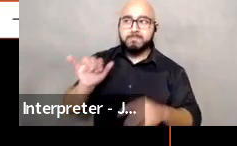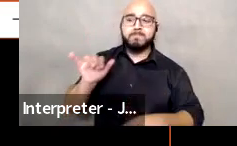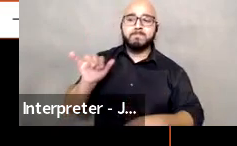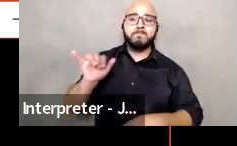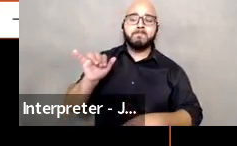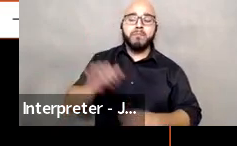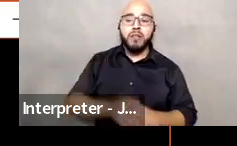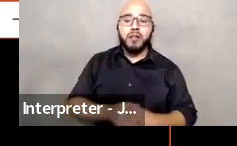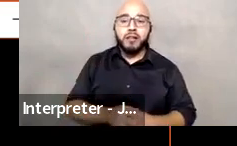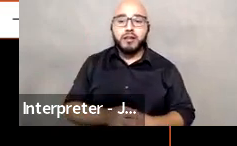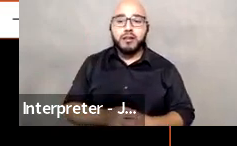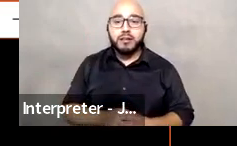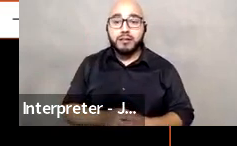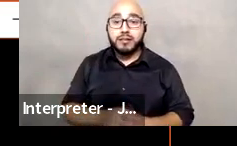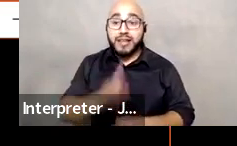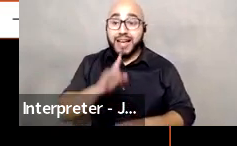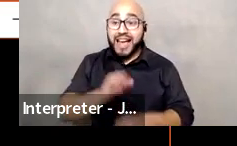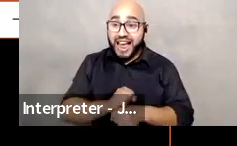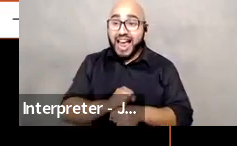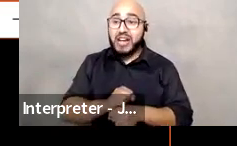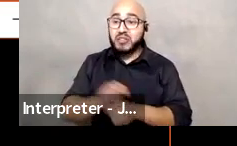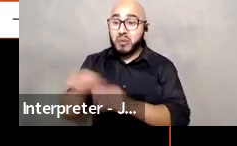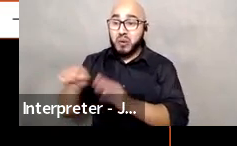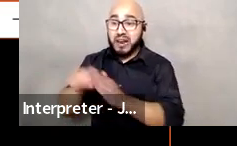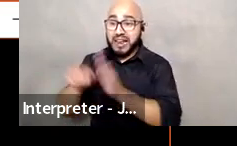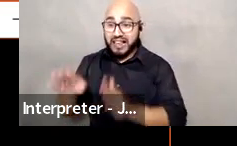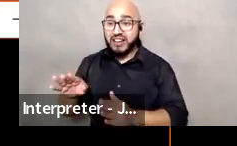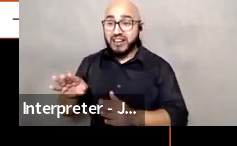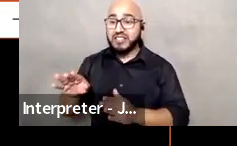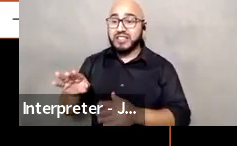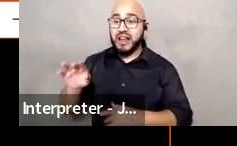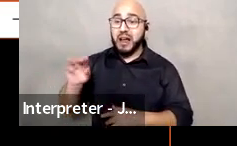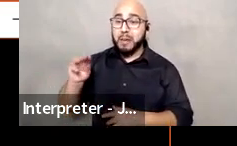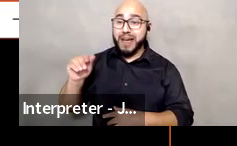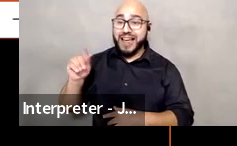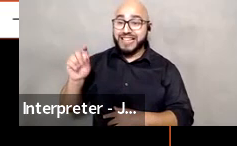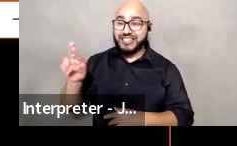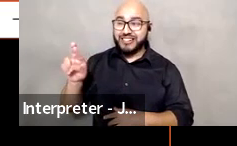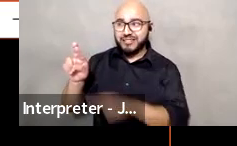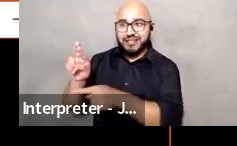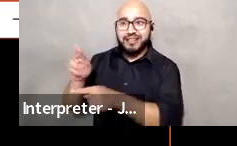the actual perpetrators of the massacre. Are now the government of the state of Louisiana.